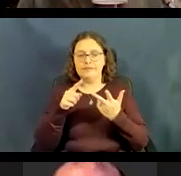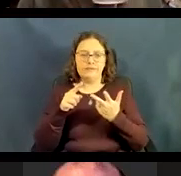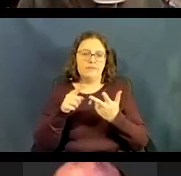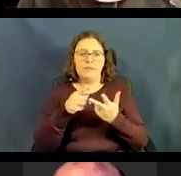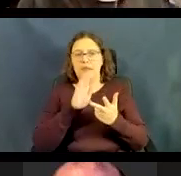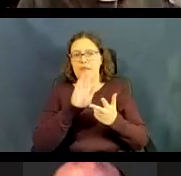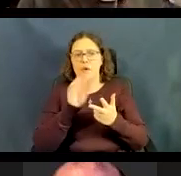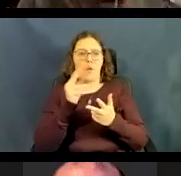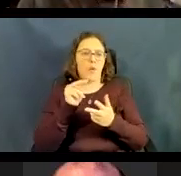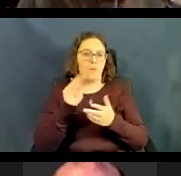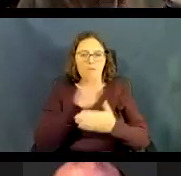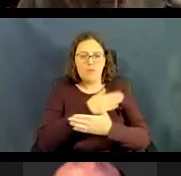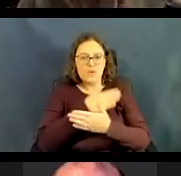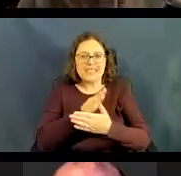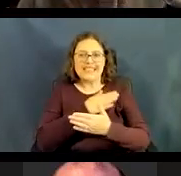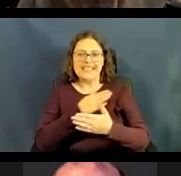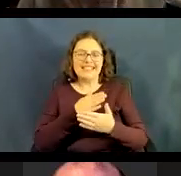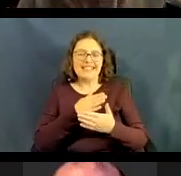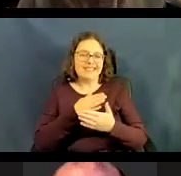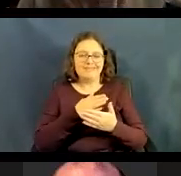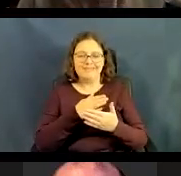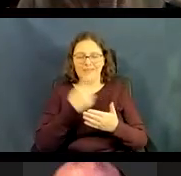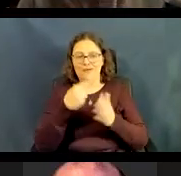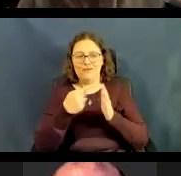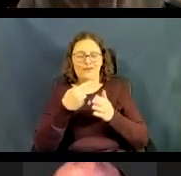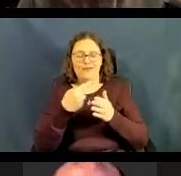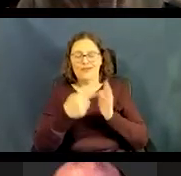See how that changed a bit as you change different options?